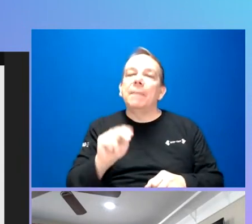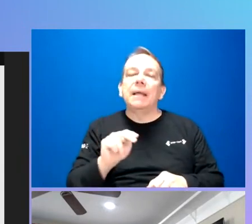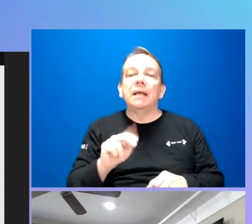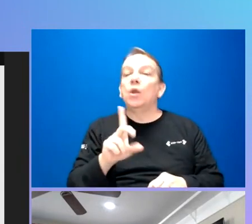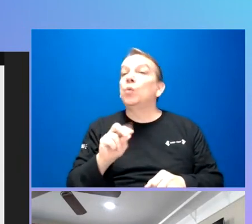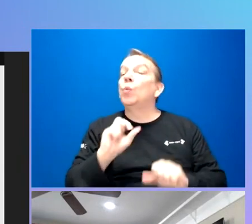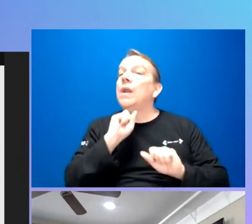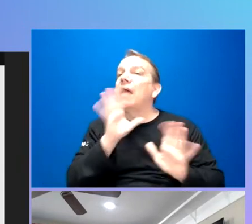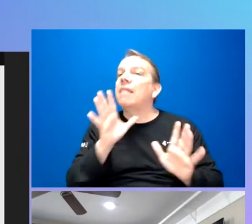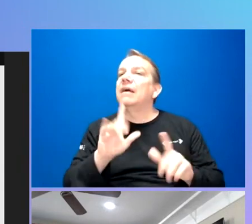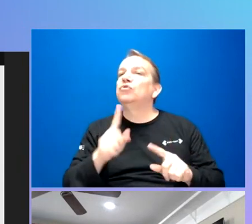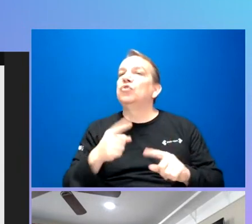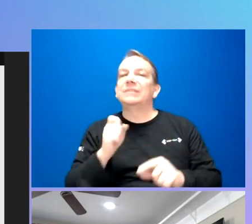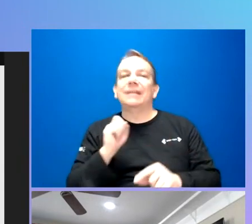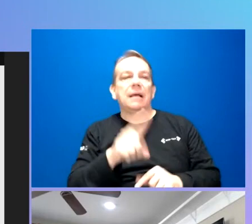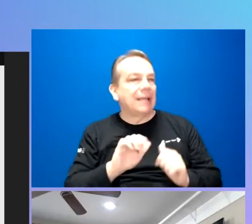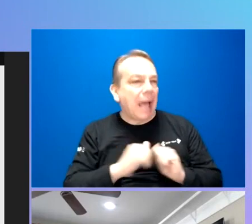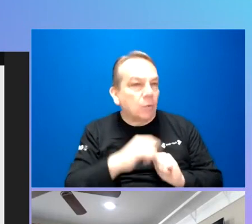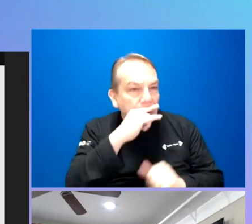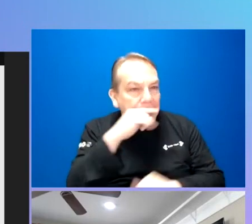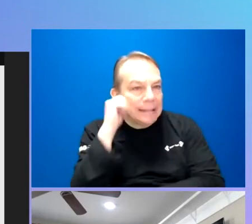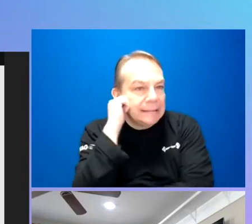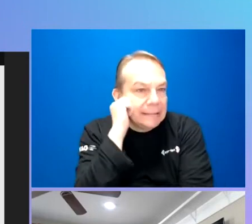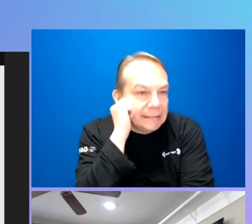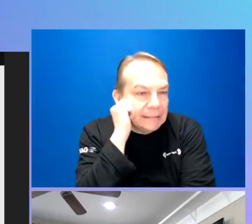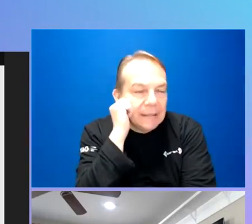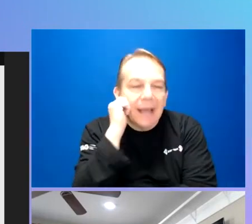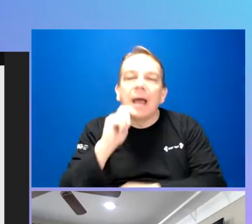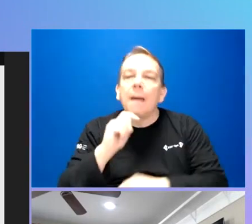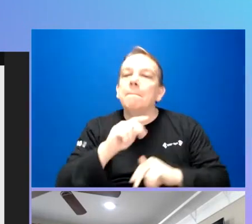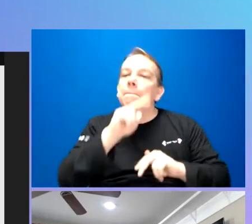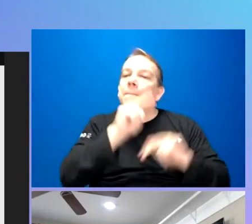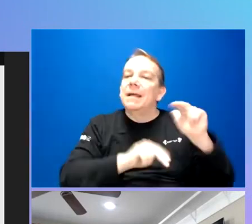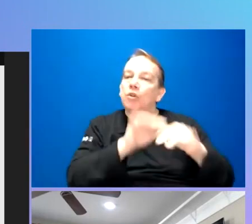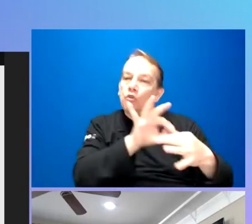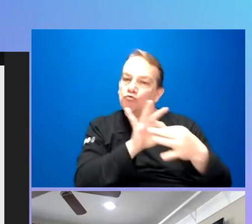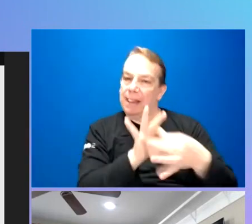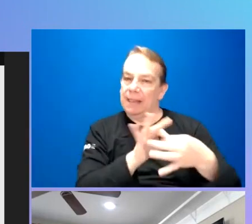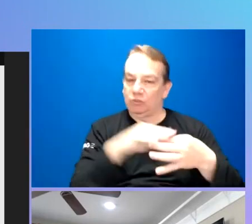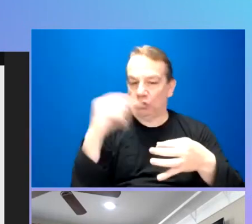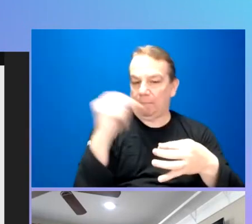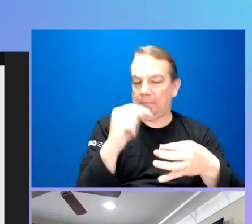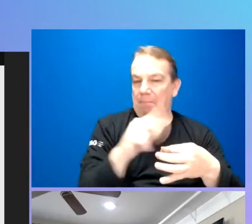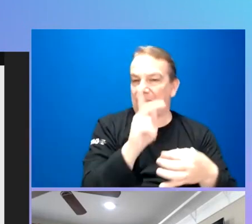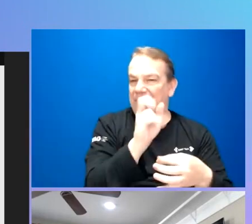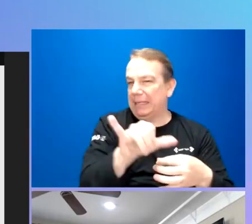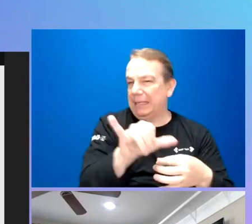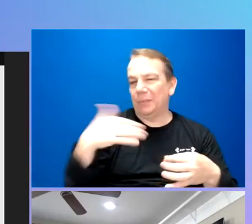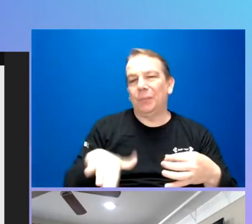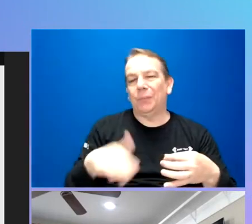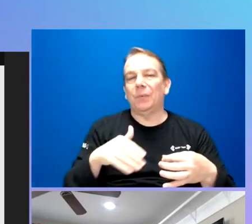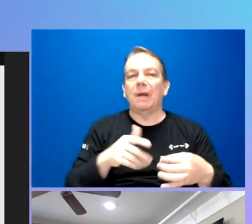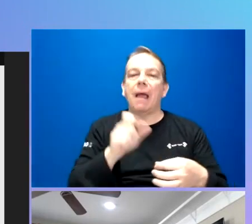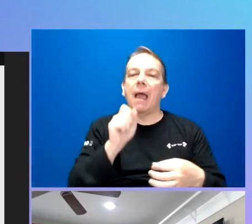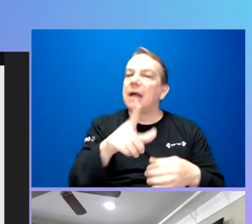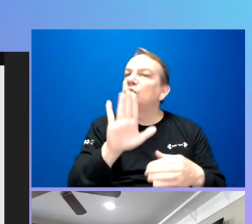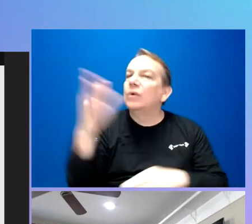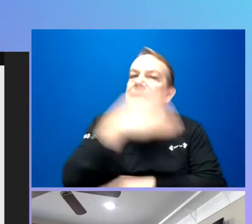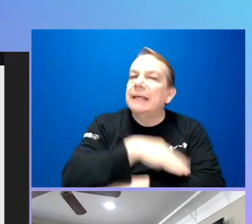how their kids were doing, ask how their day was. This may be a